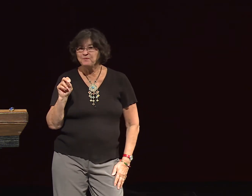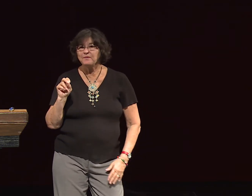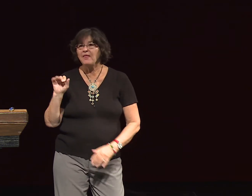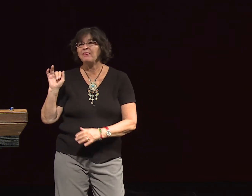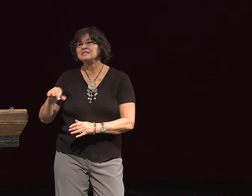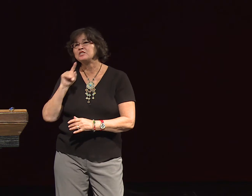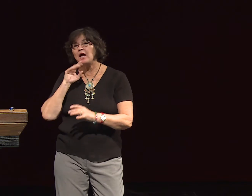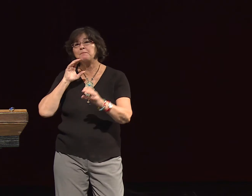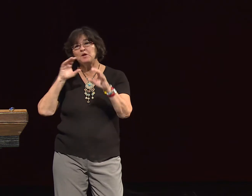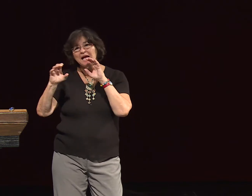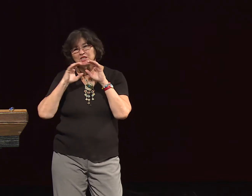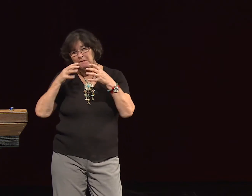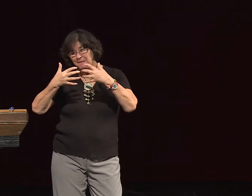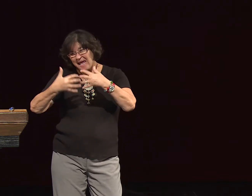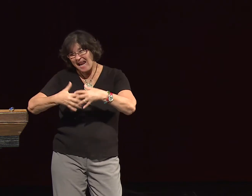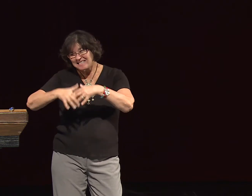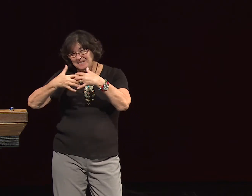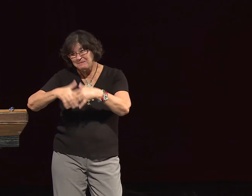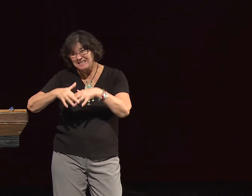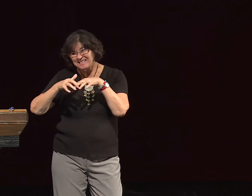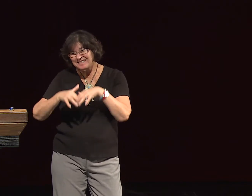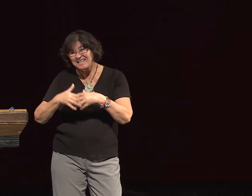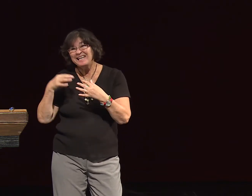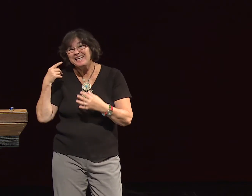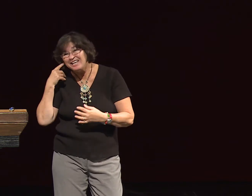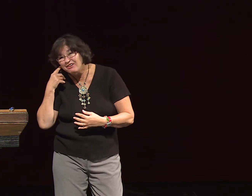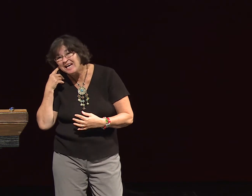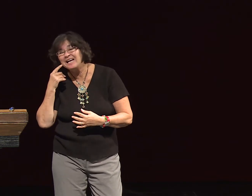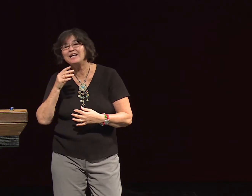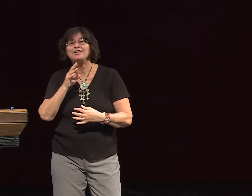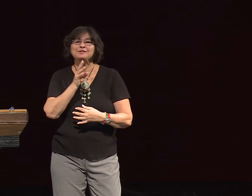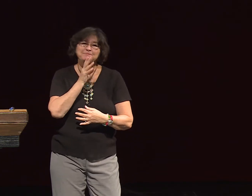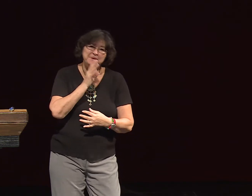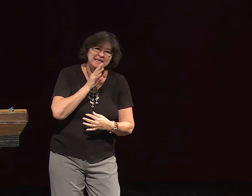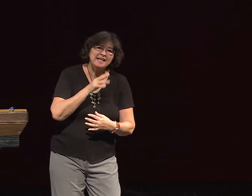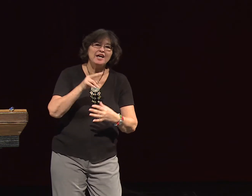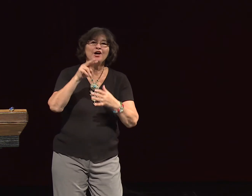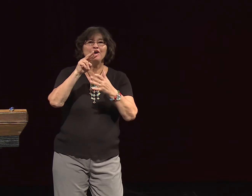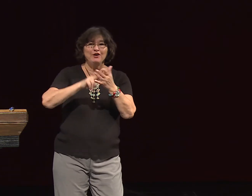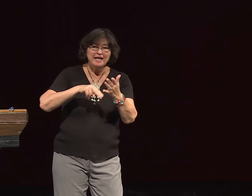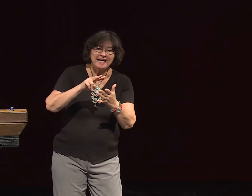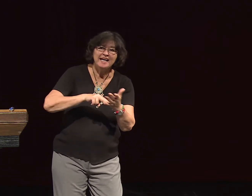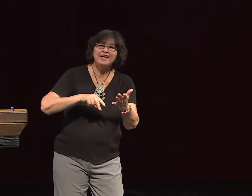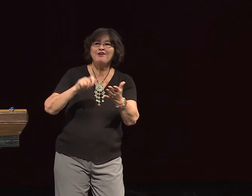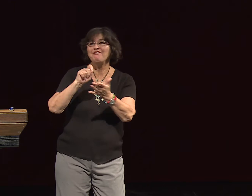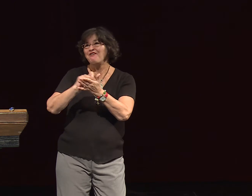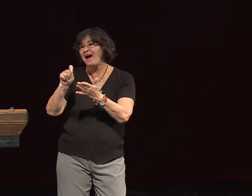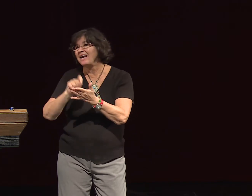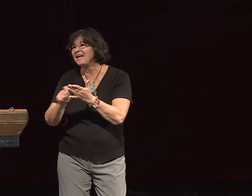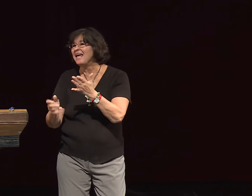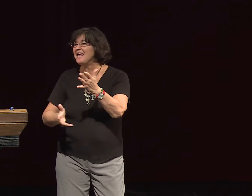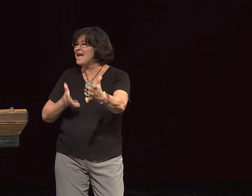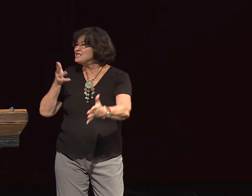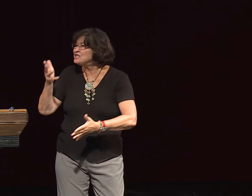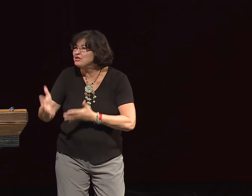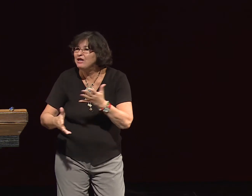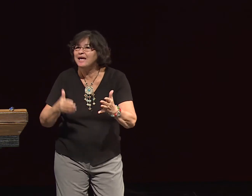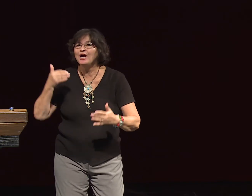"That means that they have language." But really, hearing or speaking, reading and writing,